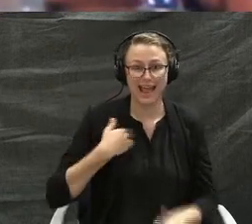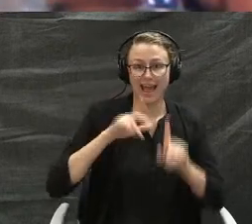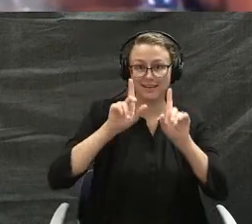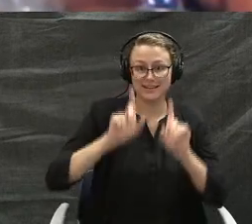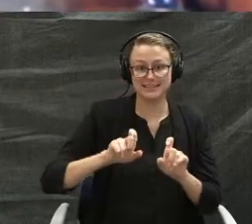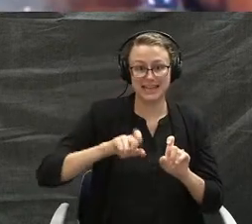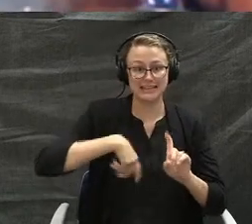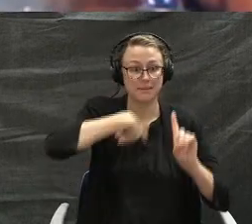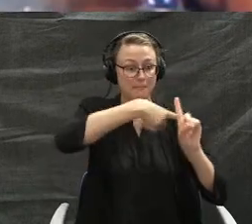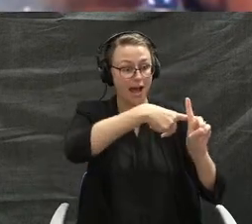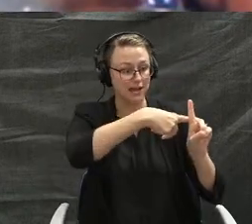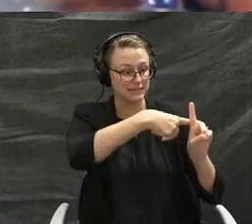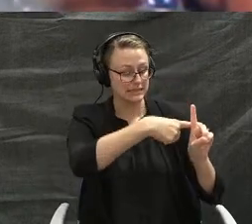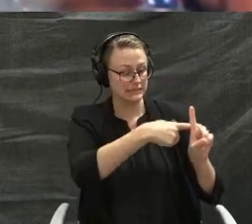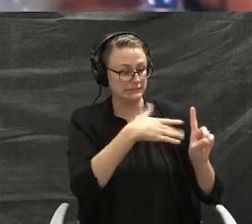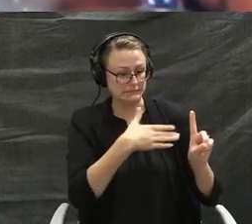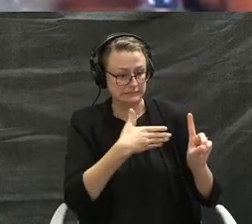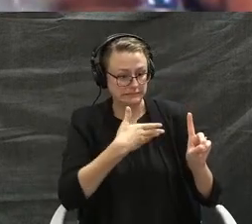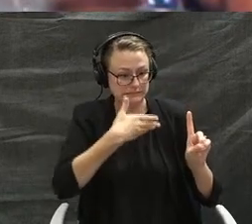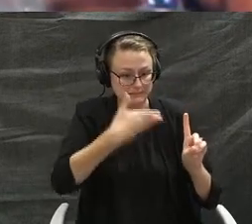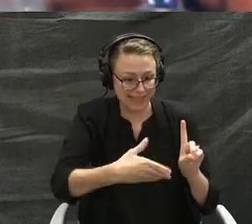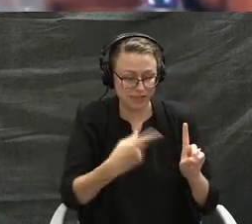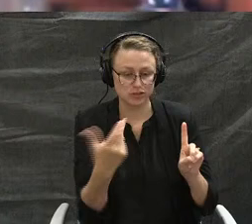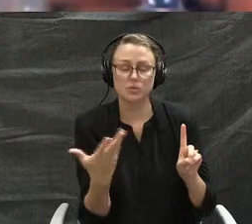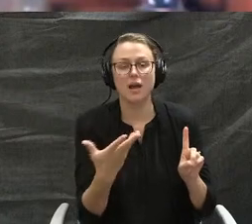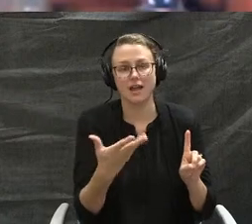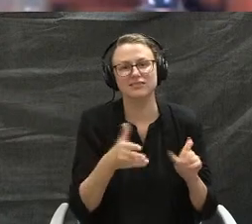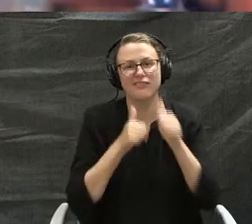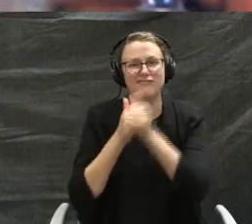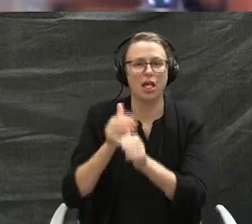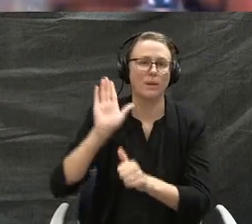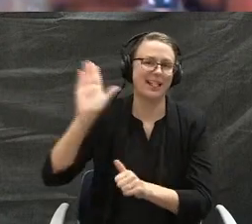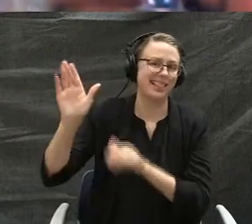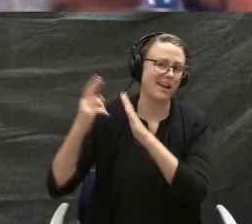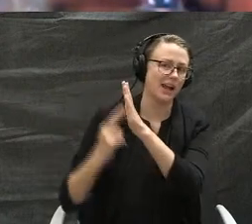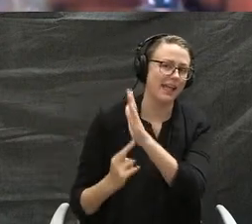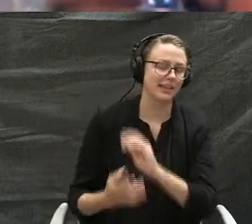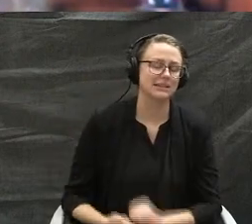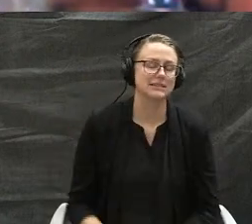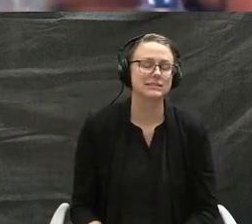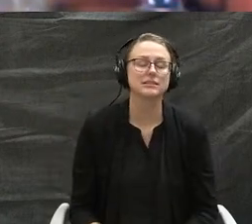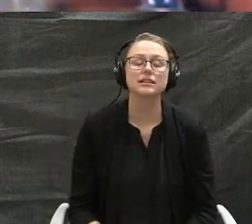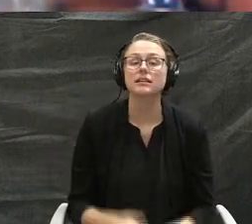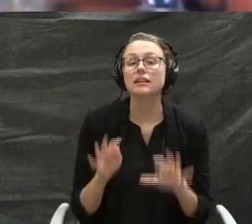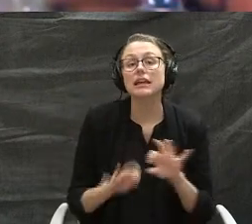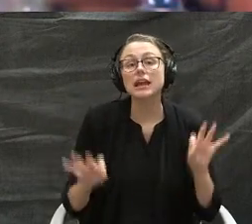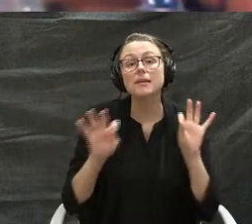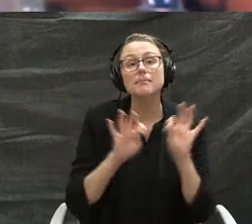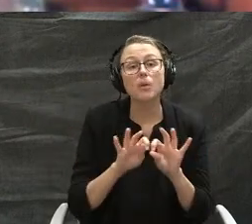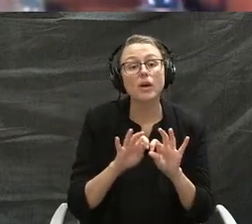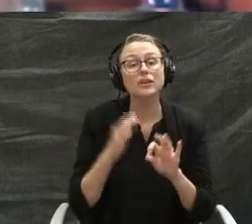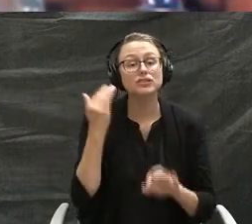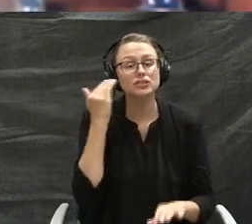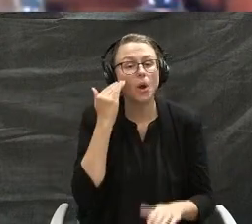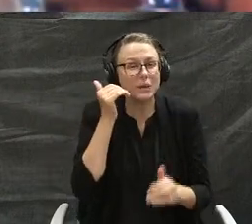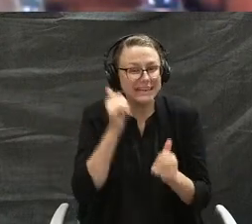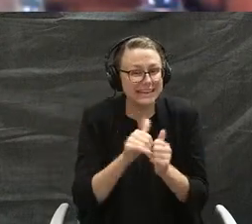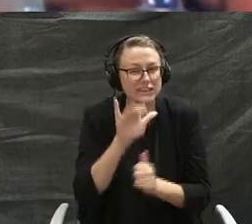covid positive case. What next steps would need to happen, and I think what's really important to note is that each case needs